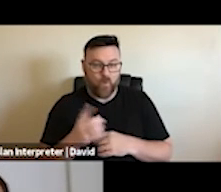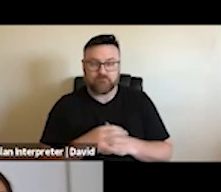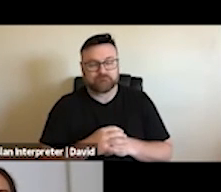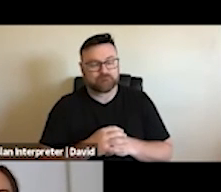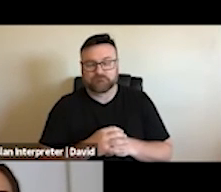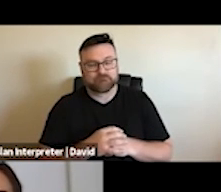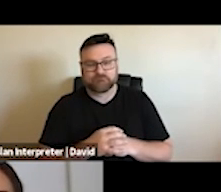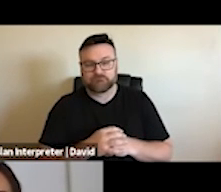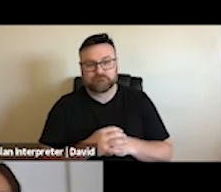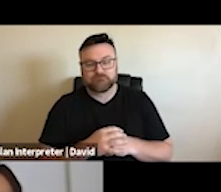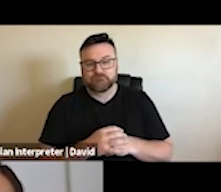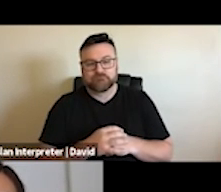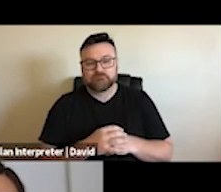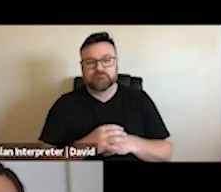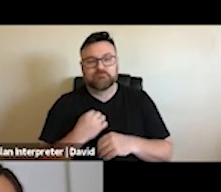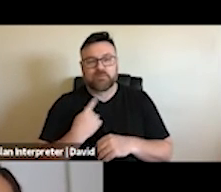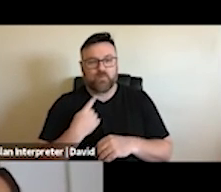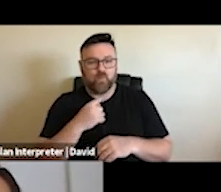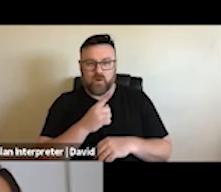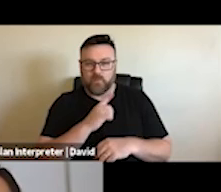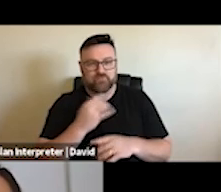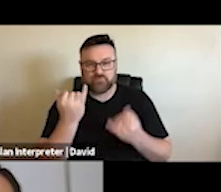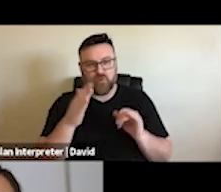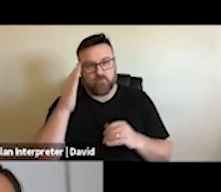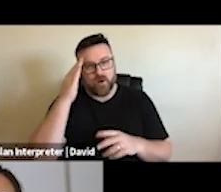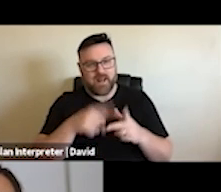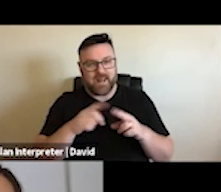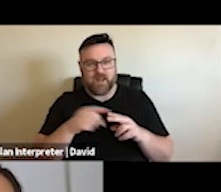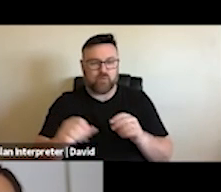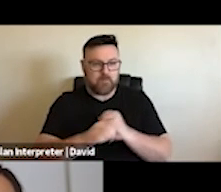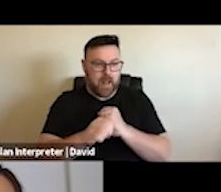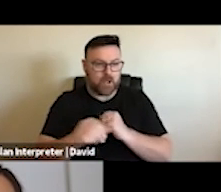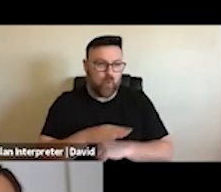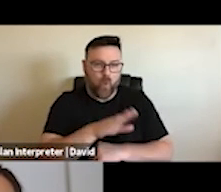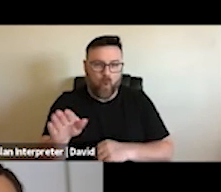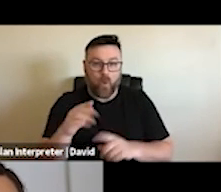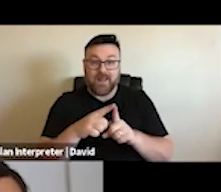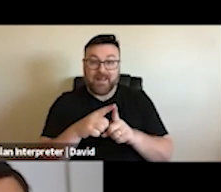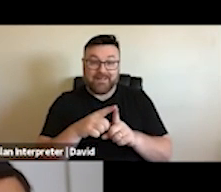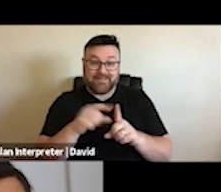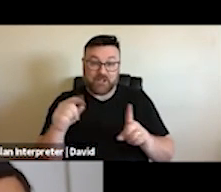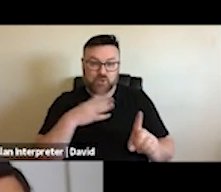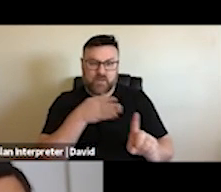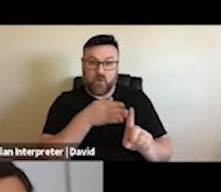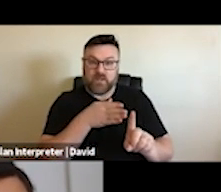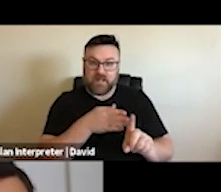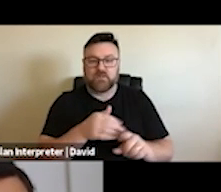we are marketing digital to our whole database in the same way. Digital devotees won't be getting all the things they're interested in and our tired